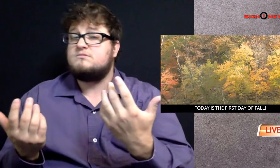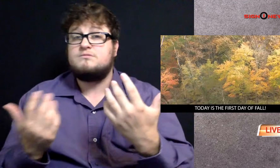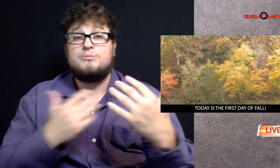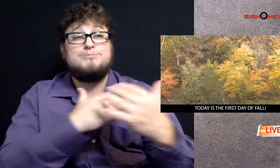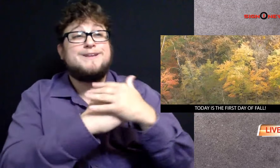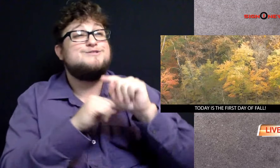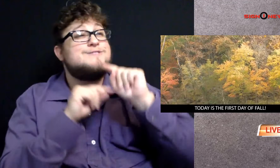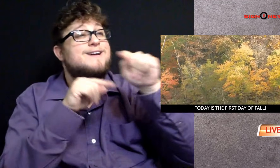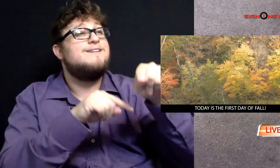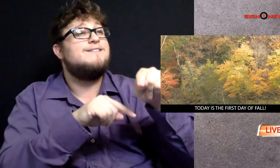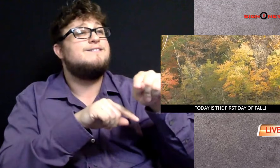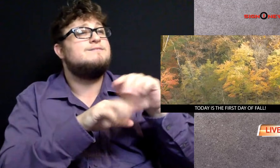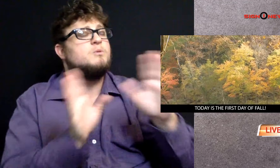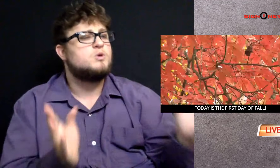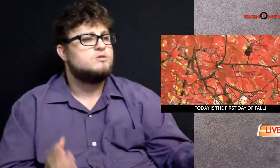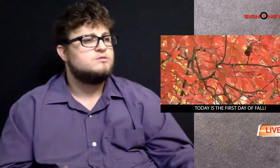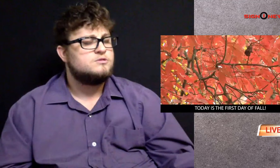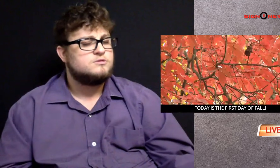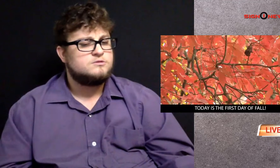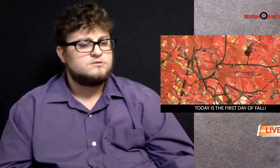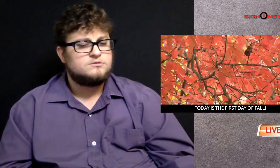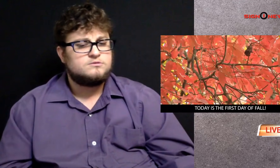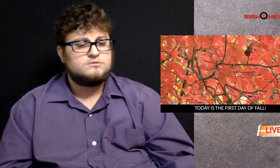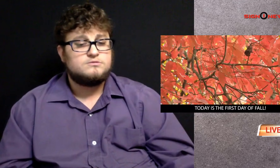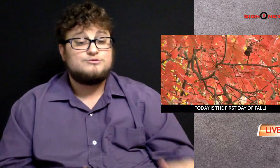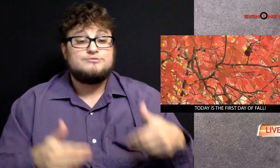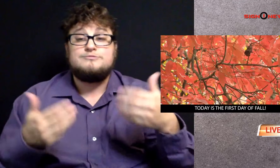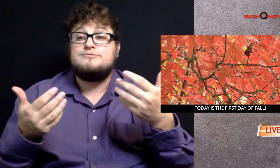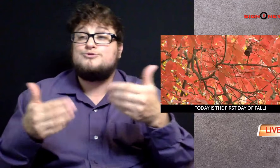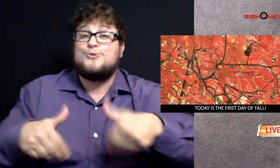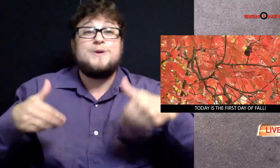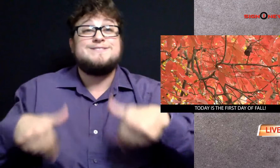the start of fall means beach season beach season is over